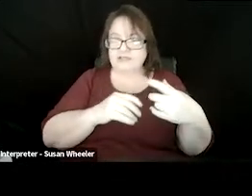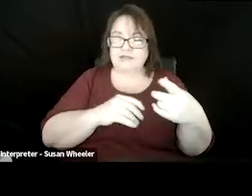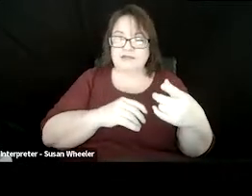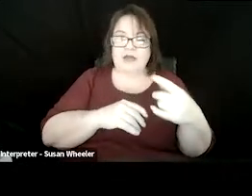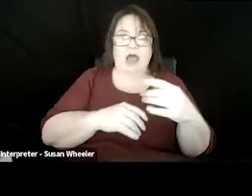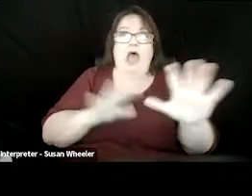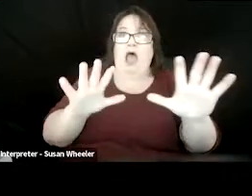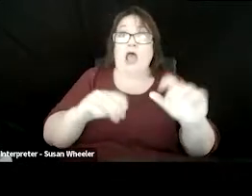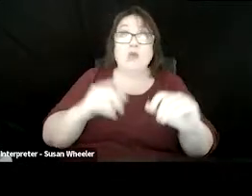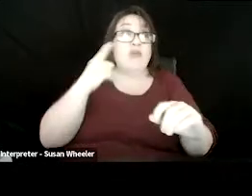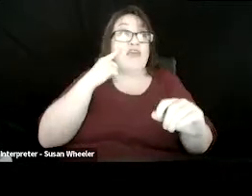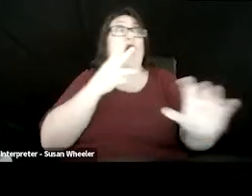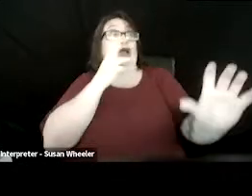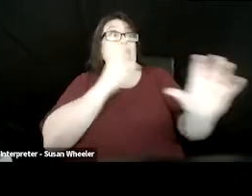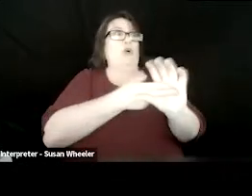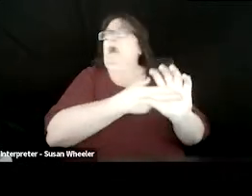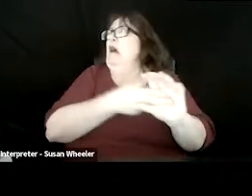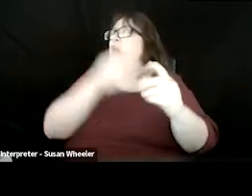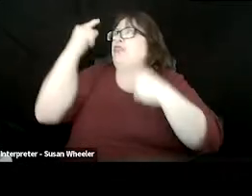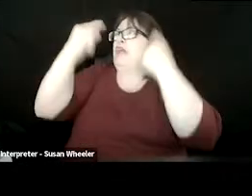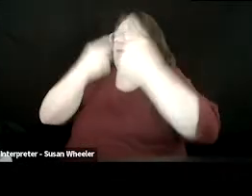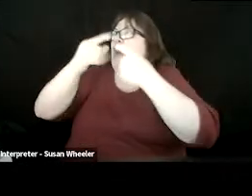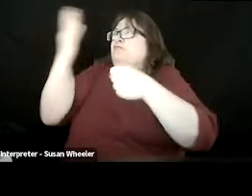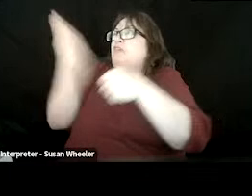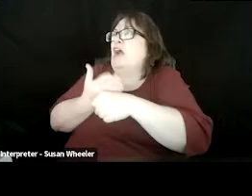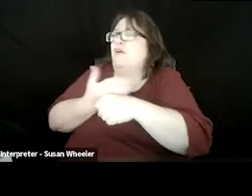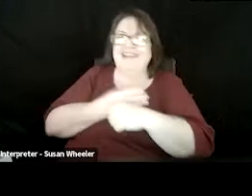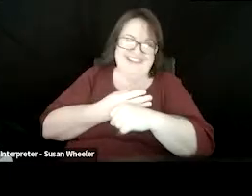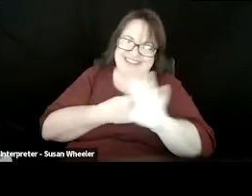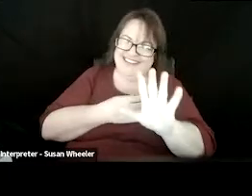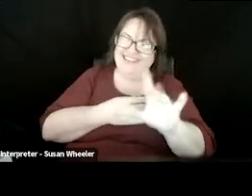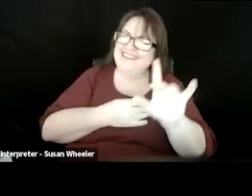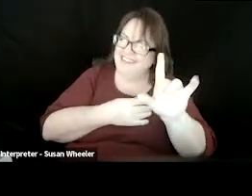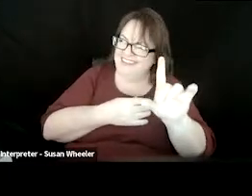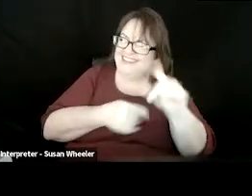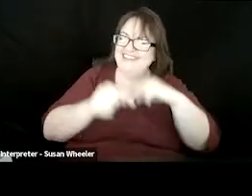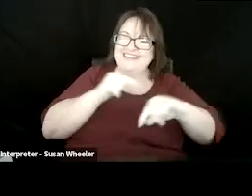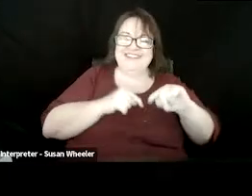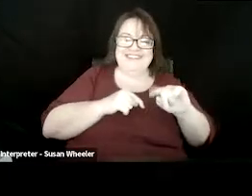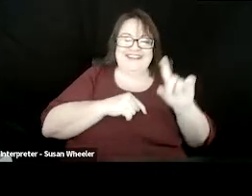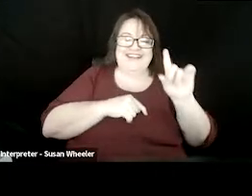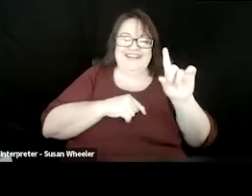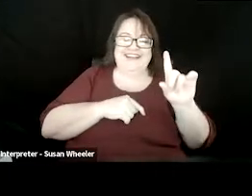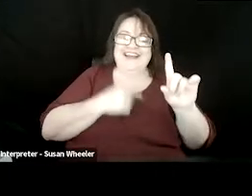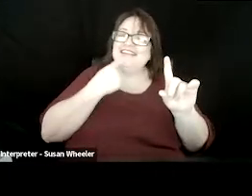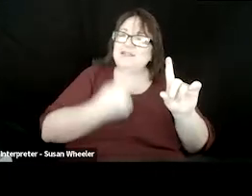your employment, but here's why it's so important 'cause it basically tells you